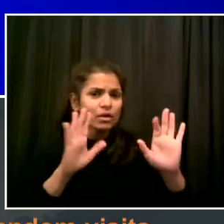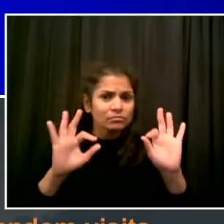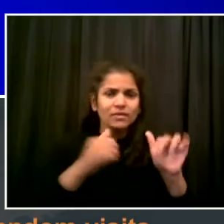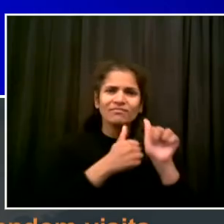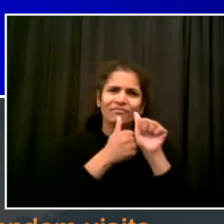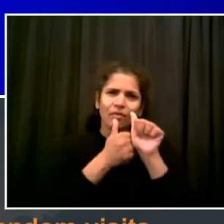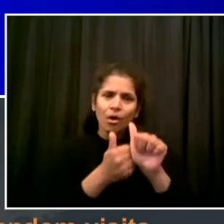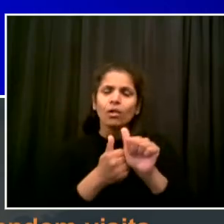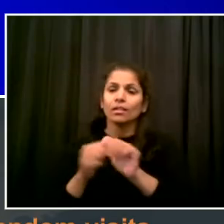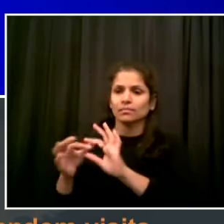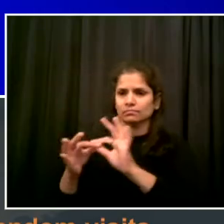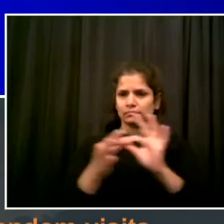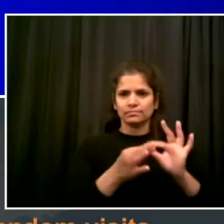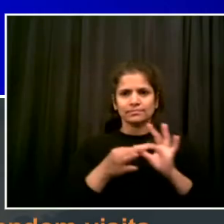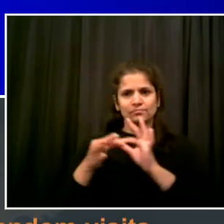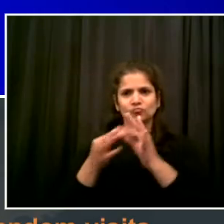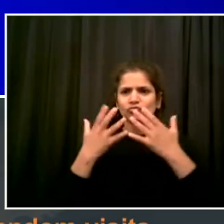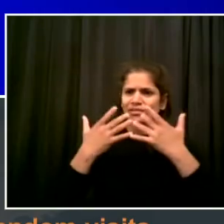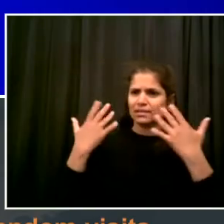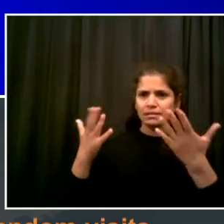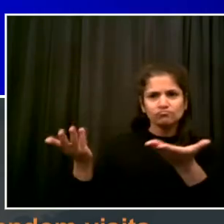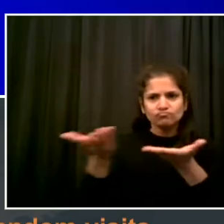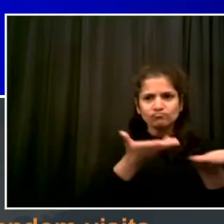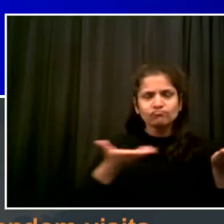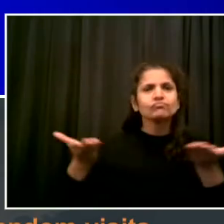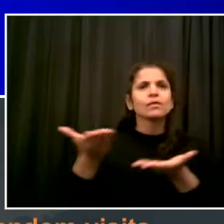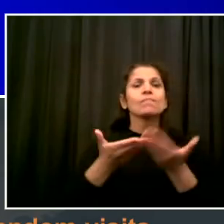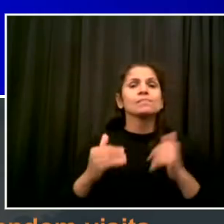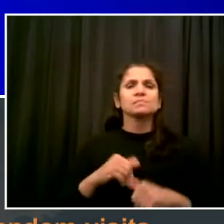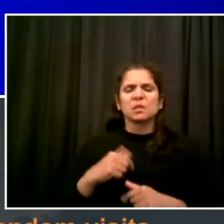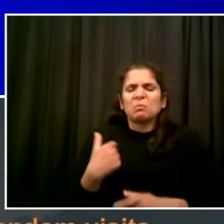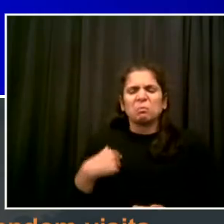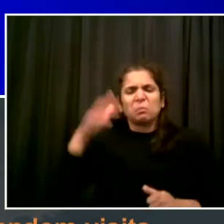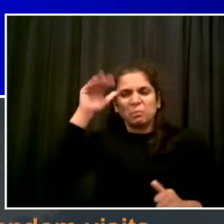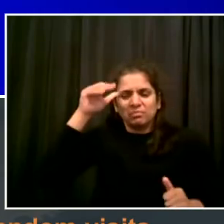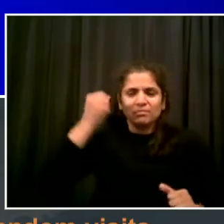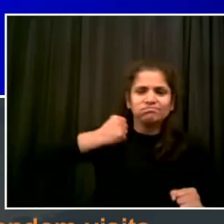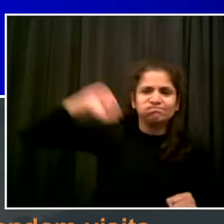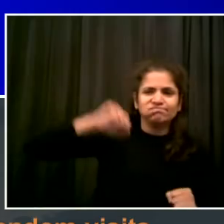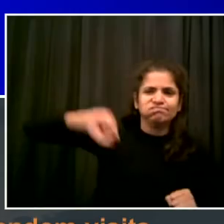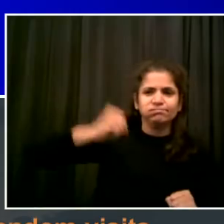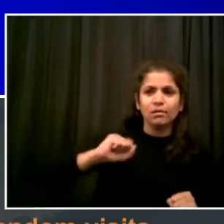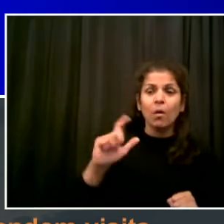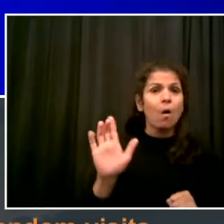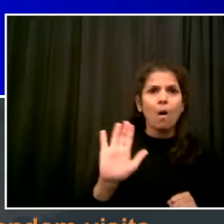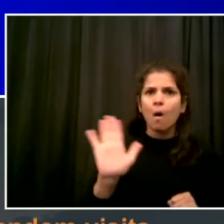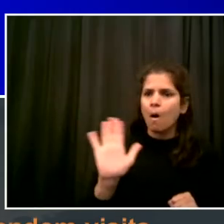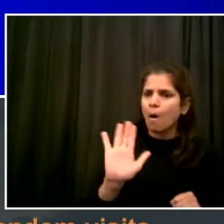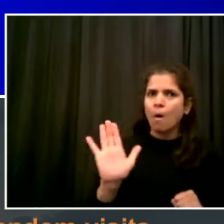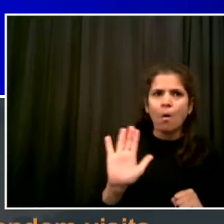THAT. IF THEY SEE THIS HAPNPEIN, GAND THERE IS NO PROBLEM, THEN WE